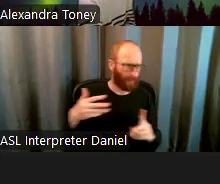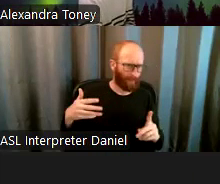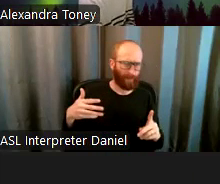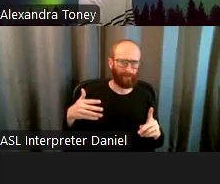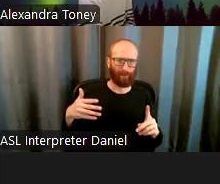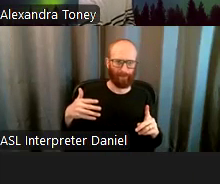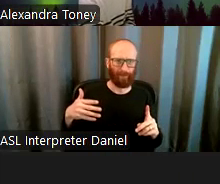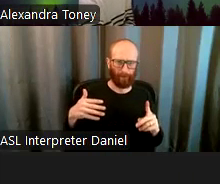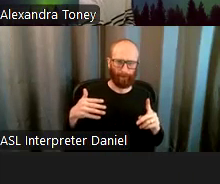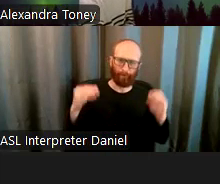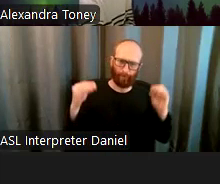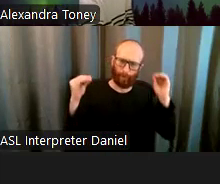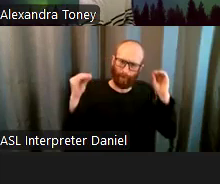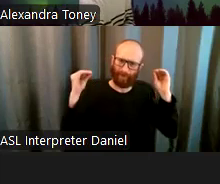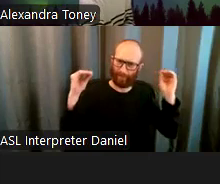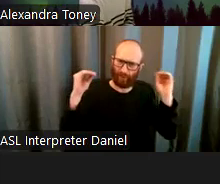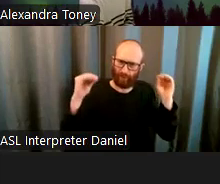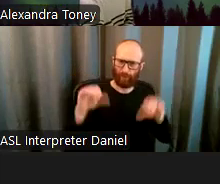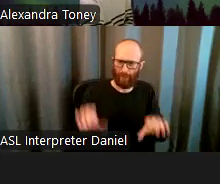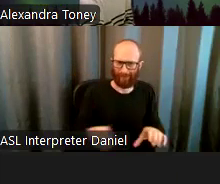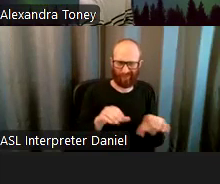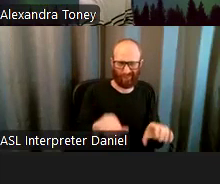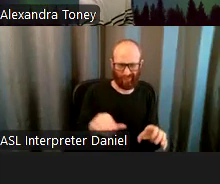and just to highlight, it's really about providing that flexibility so